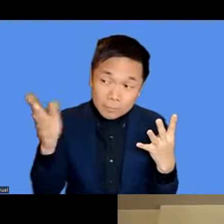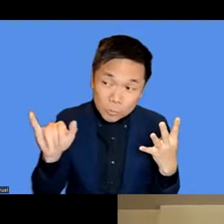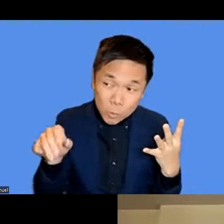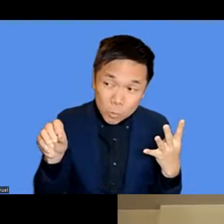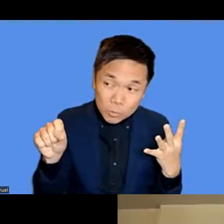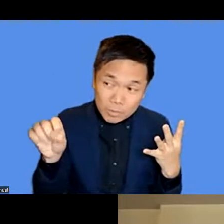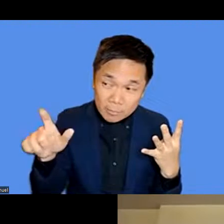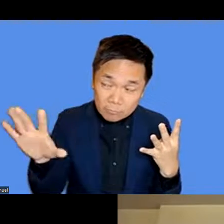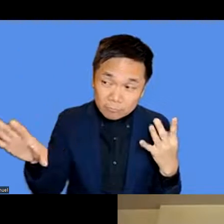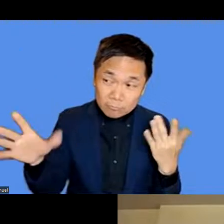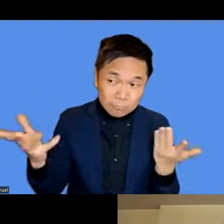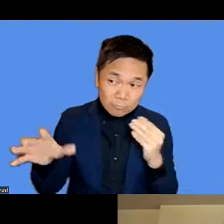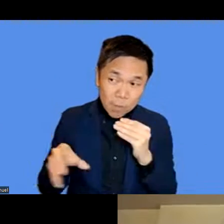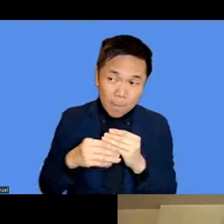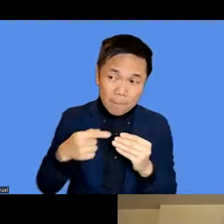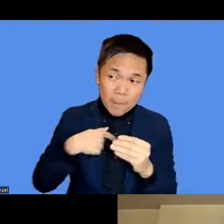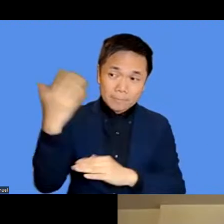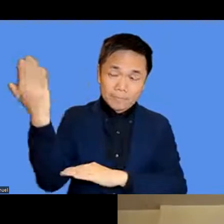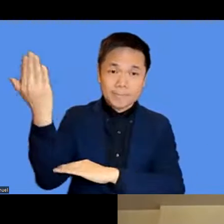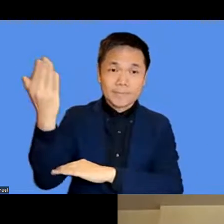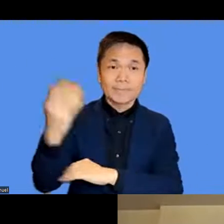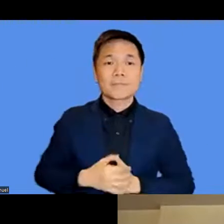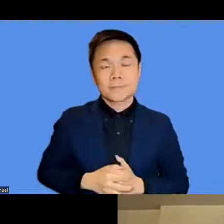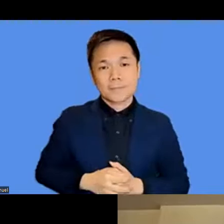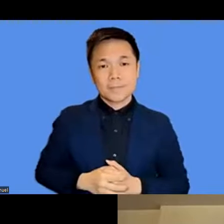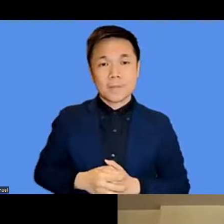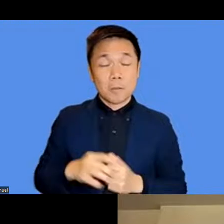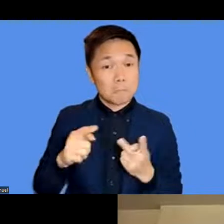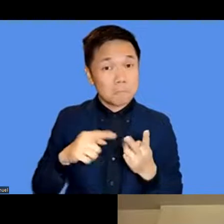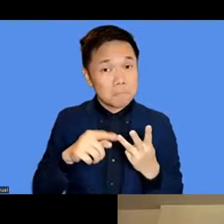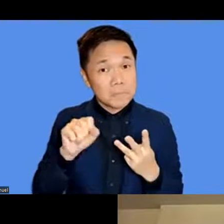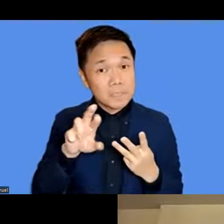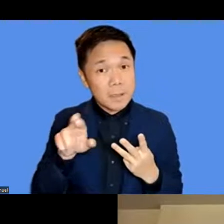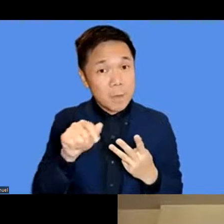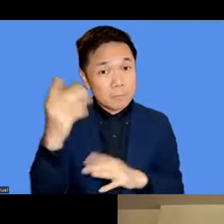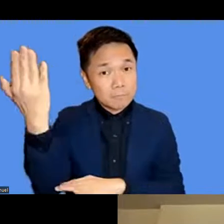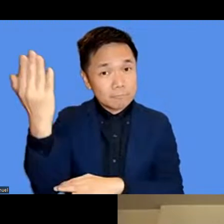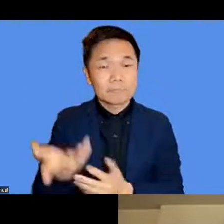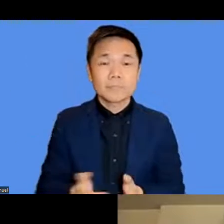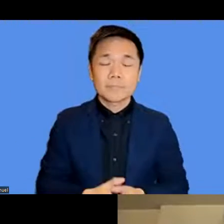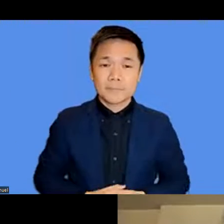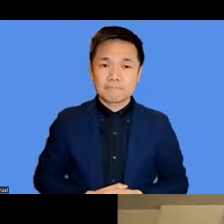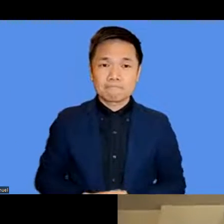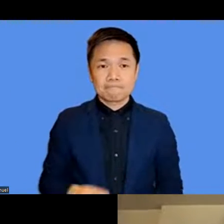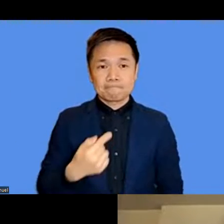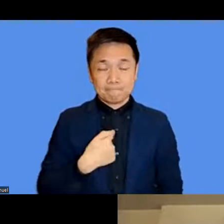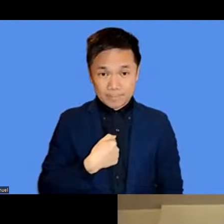Well, could I answer.